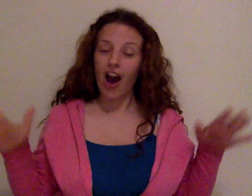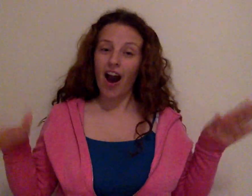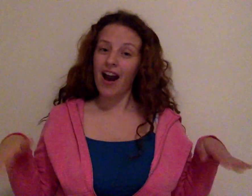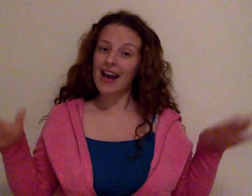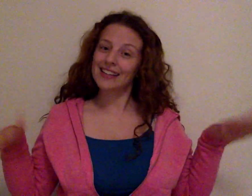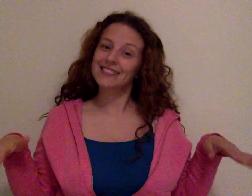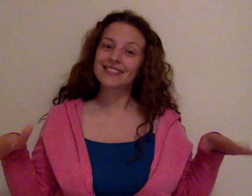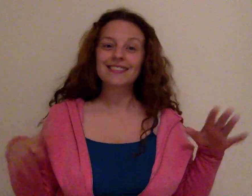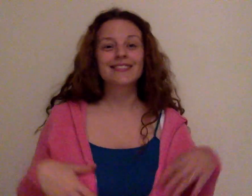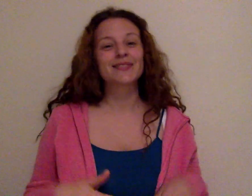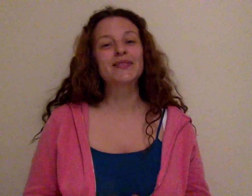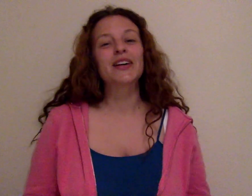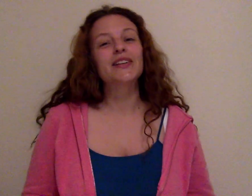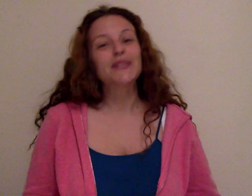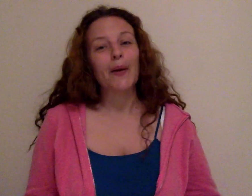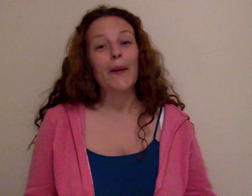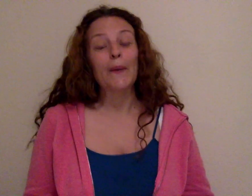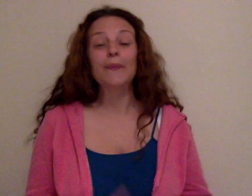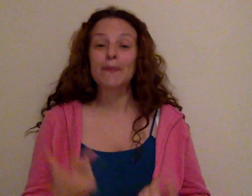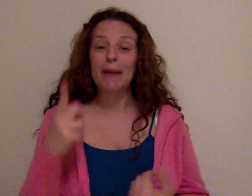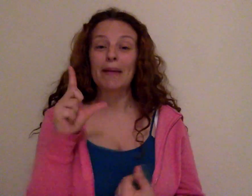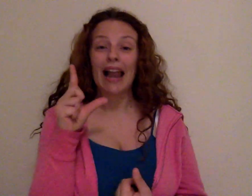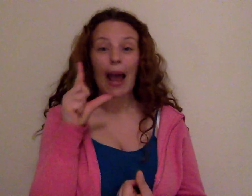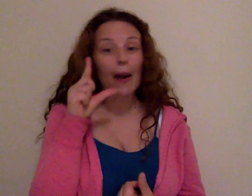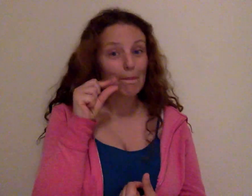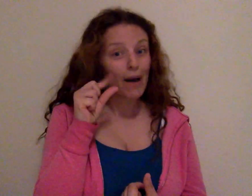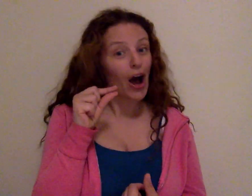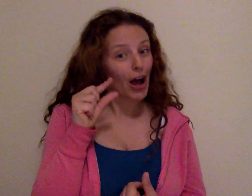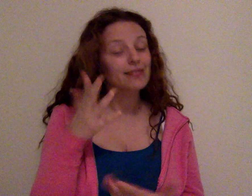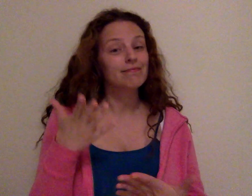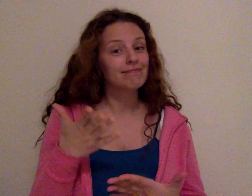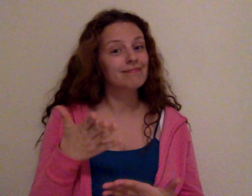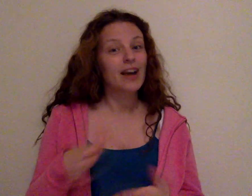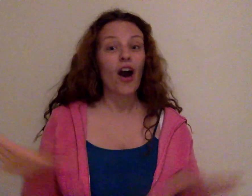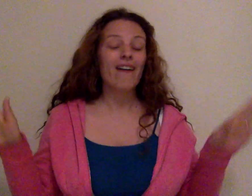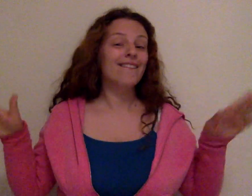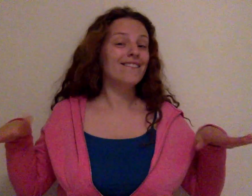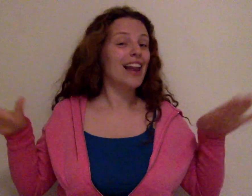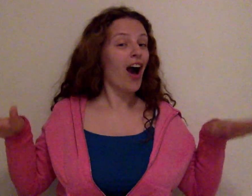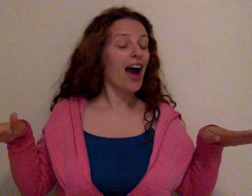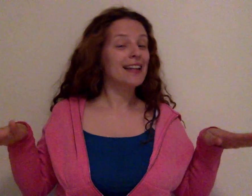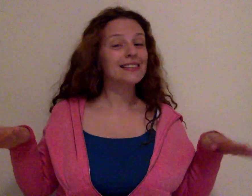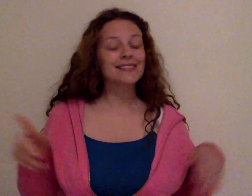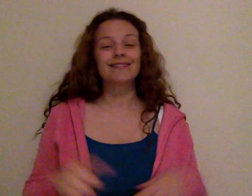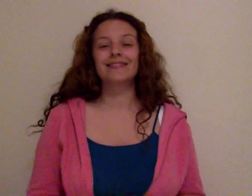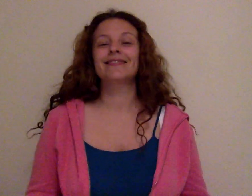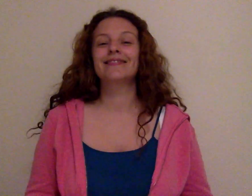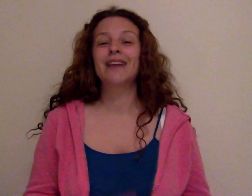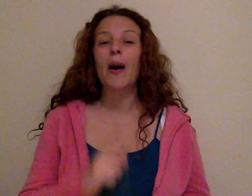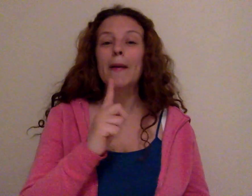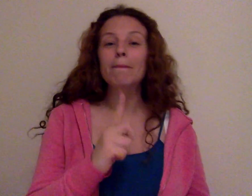Fly, as in a bird flies .